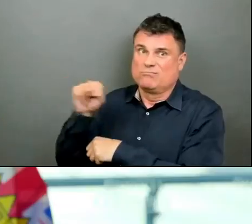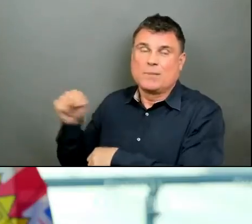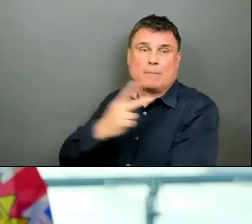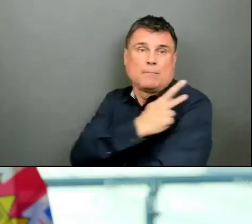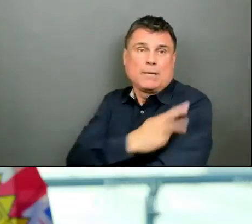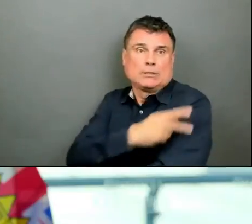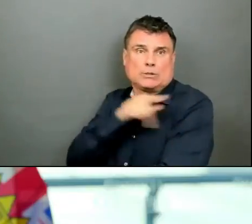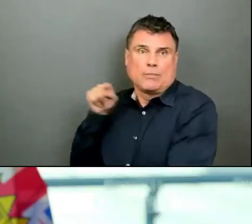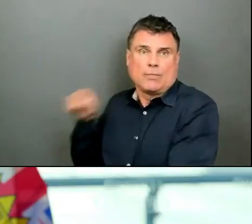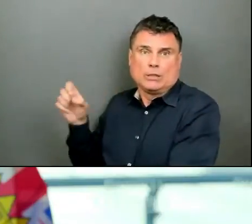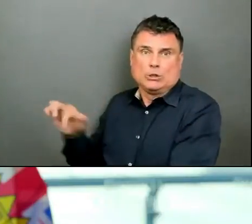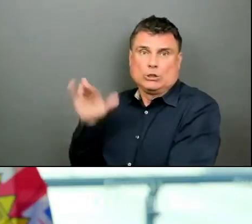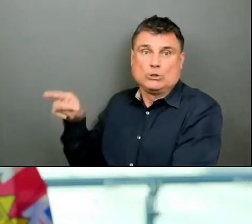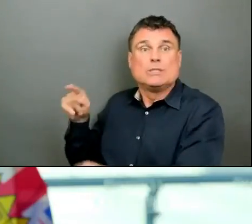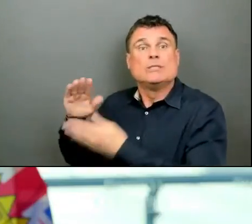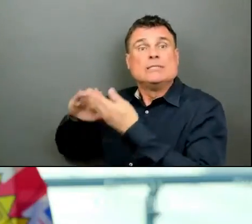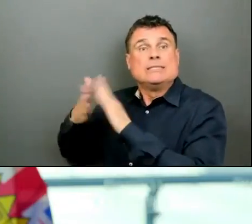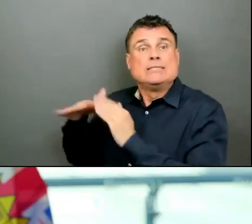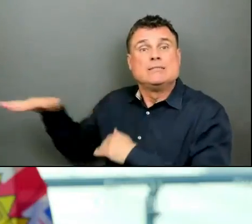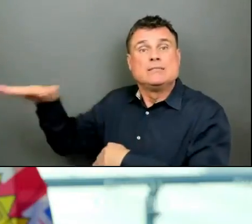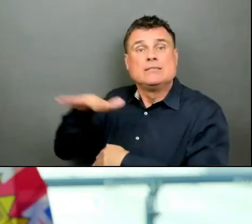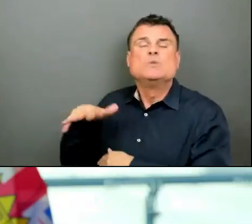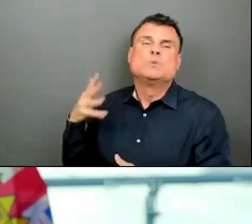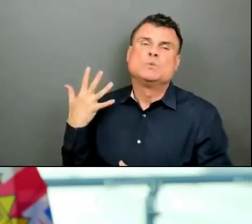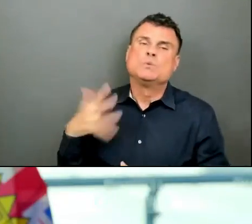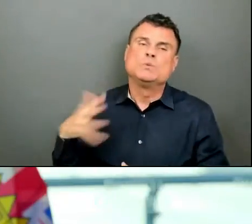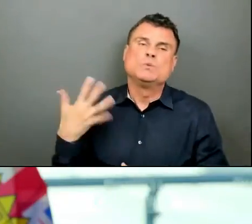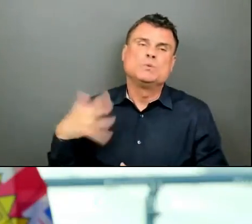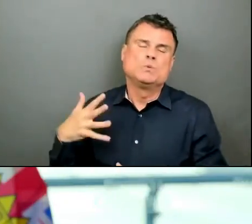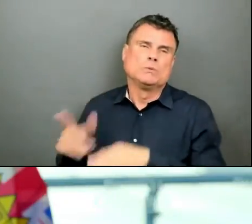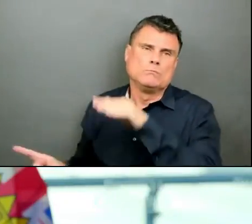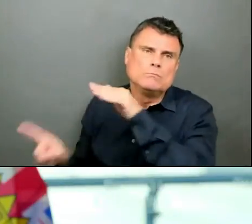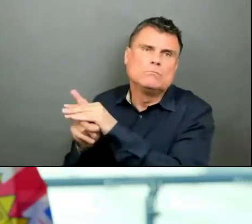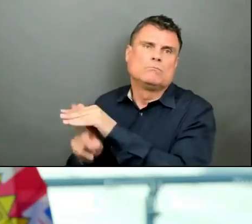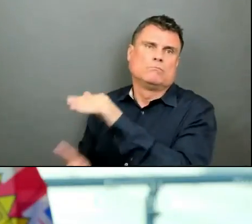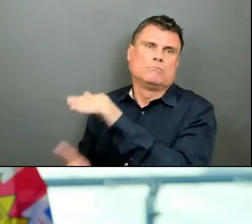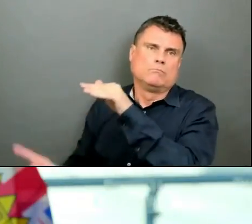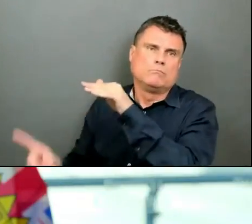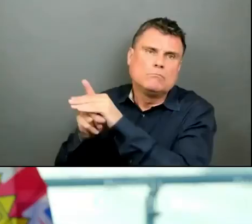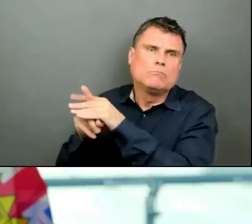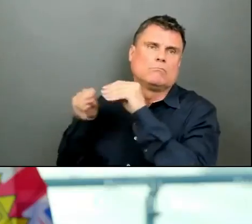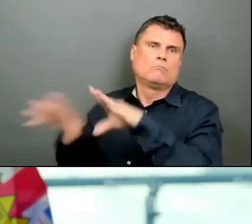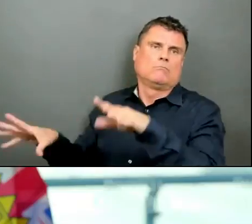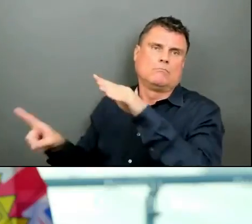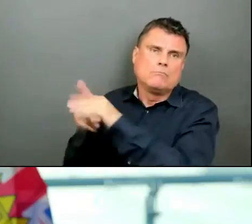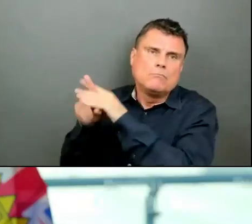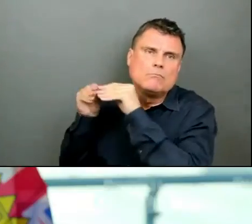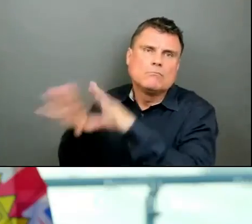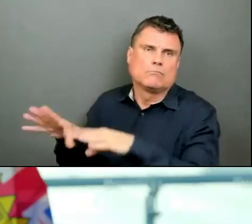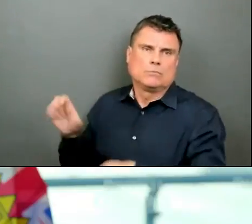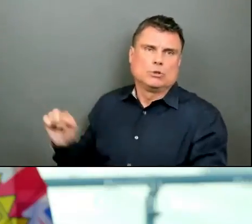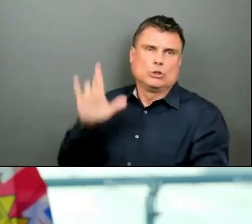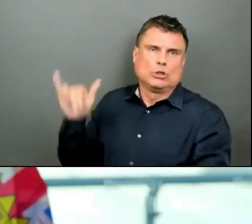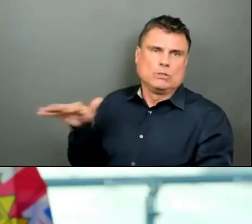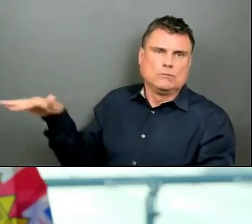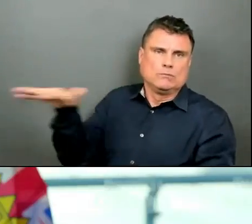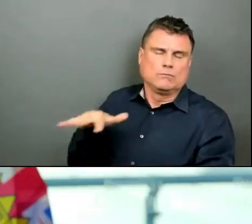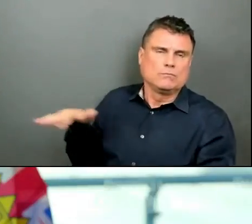where we know community itself has been most aeffected by this virus, where rates are the